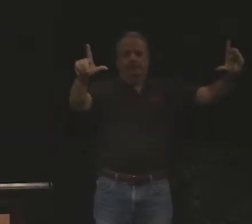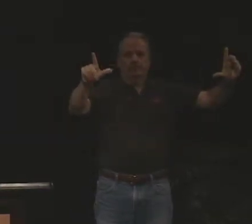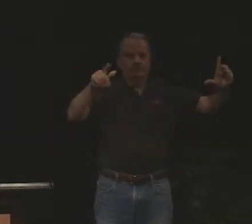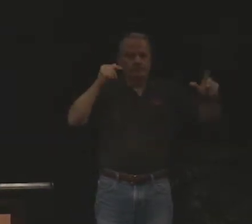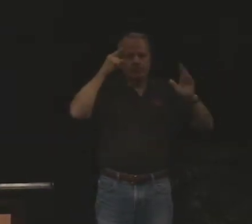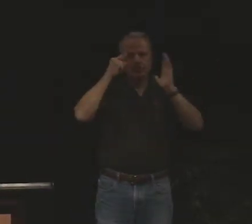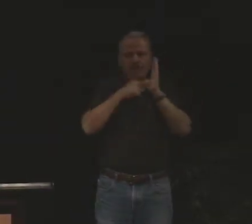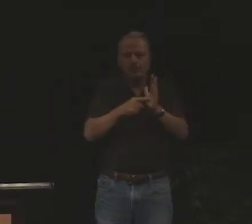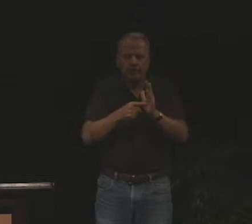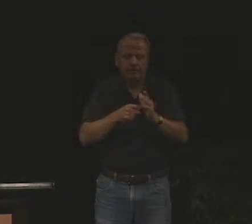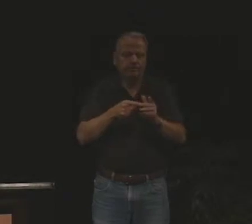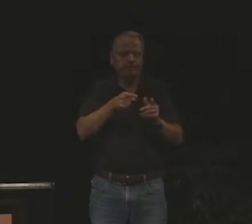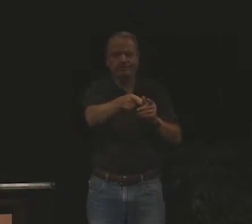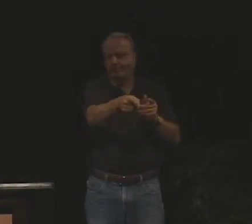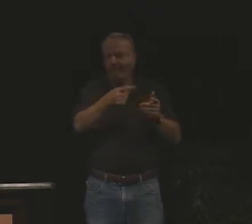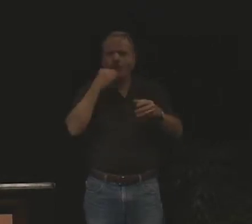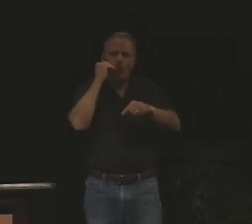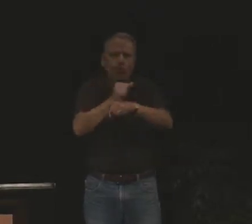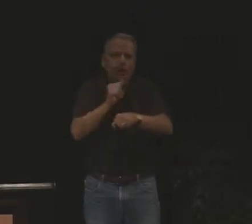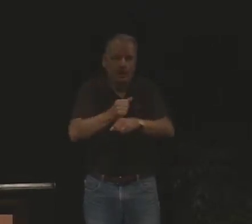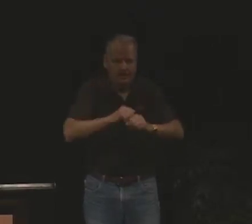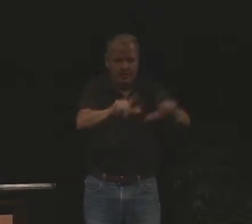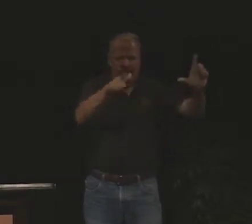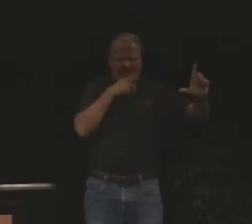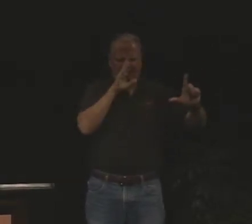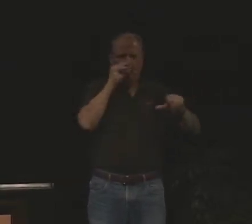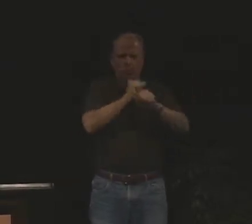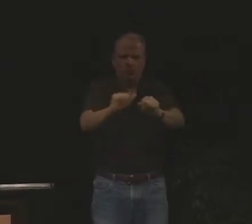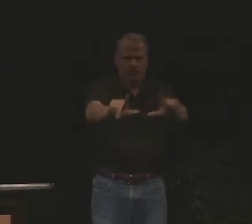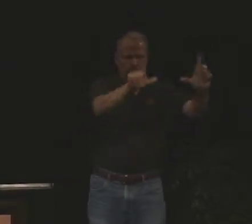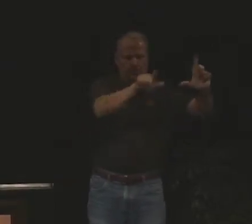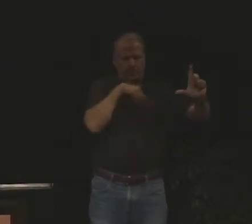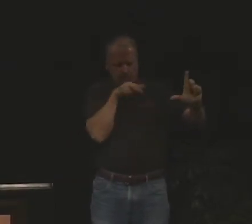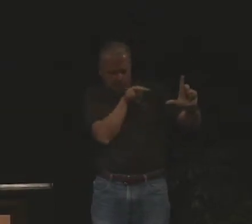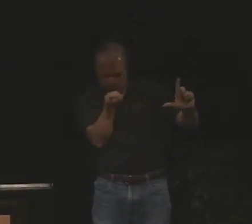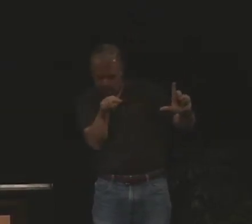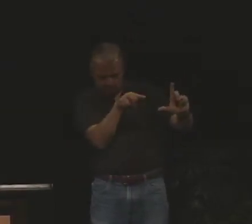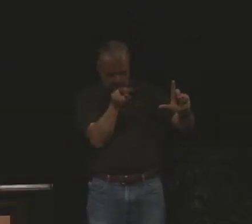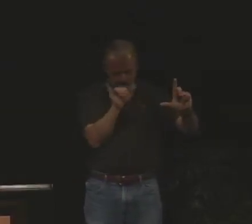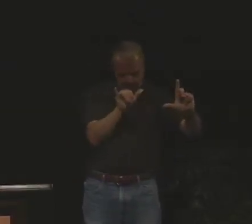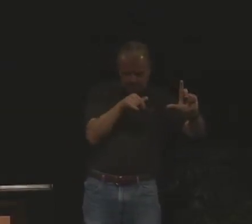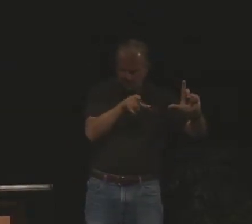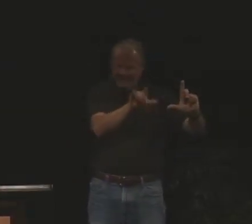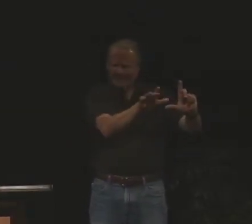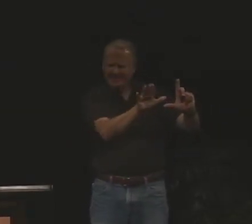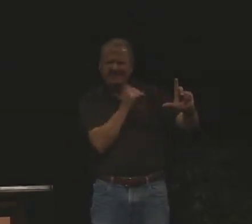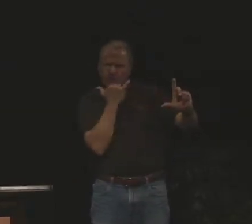And so with tutoring, we think that this technology will enhance the tutoring experience for students.